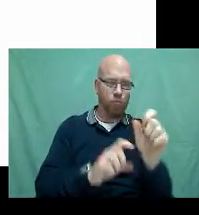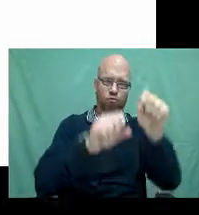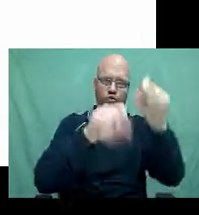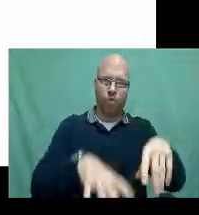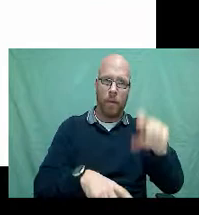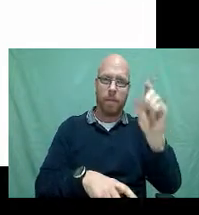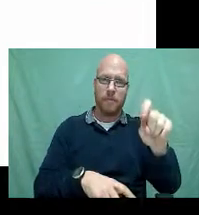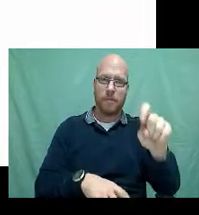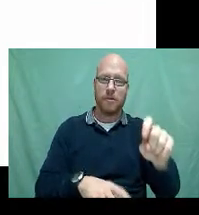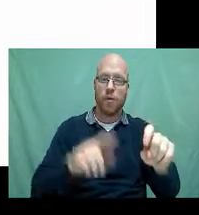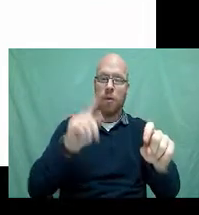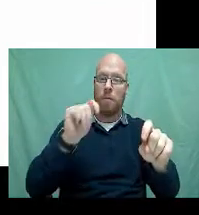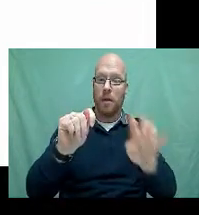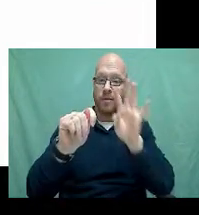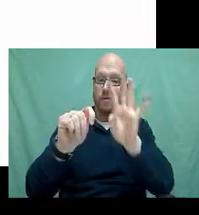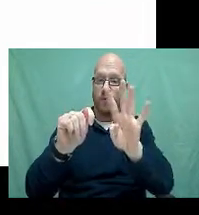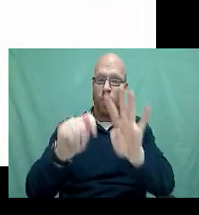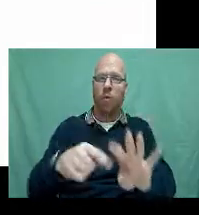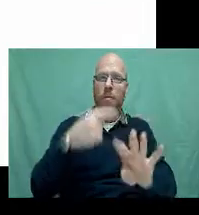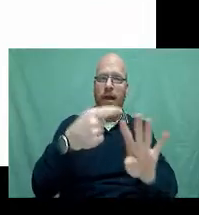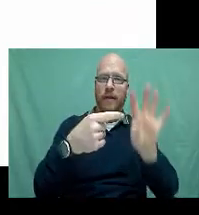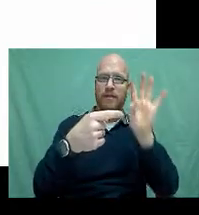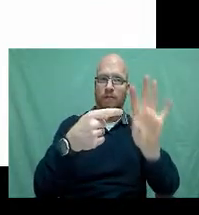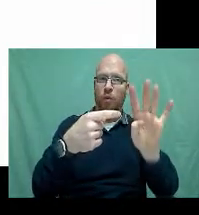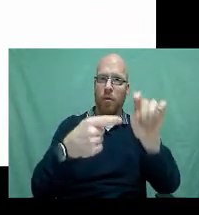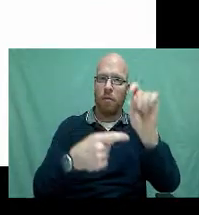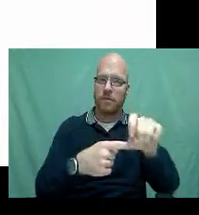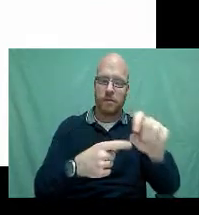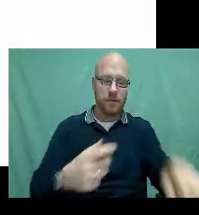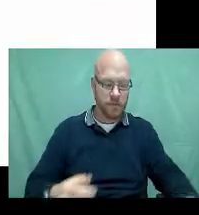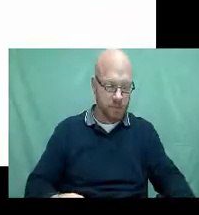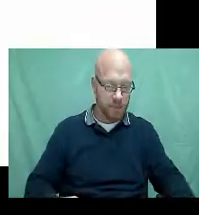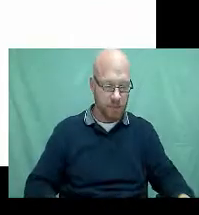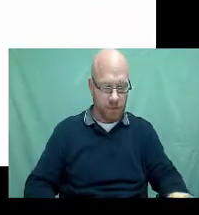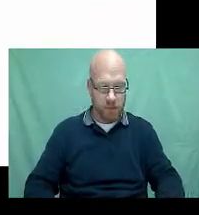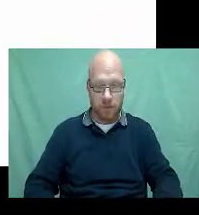One's negative. So, it's m plus 4 parentheses open close